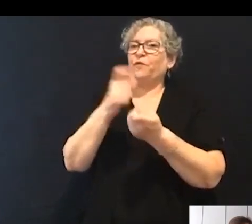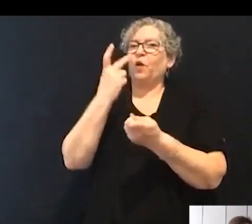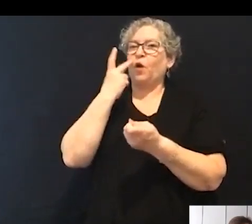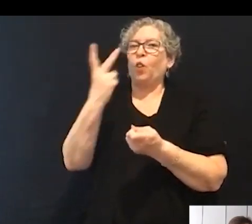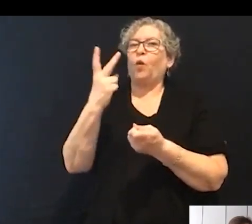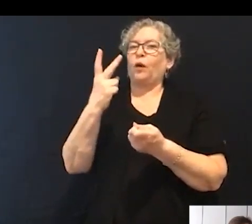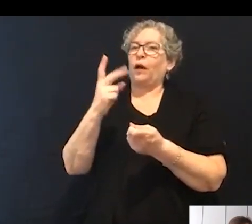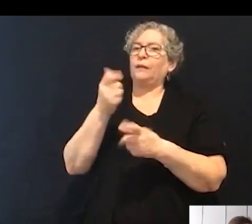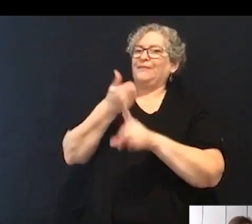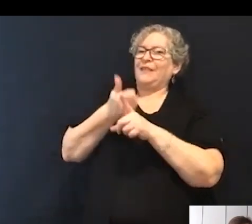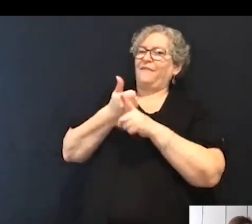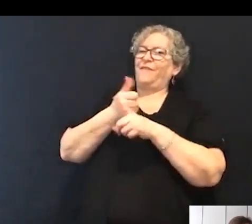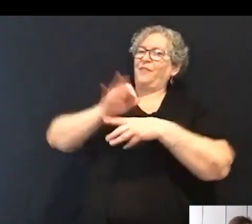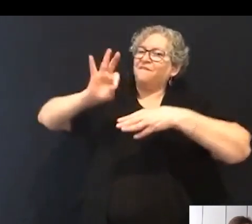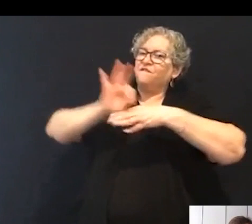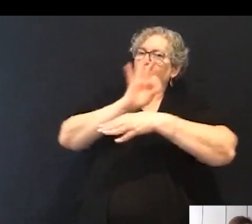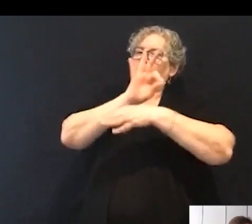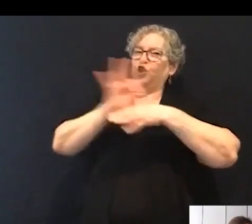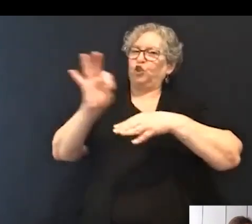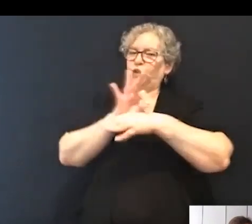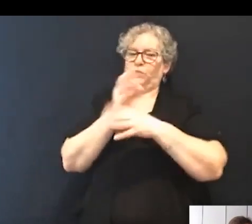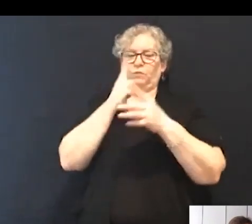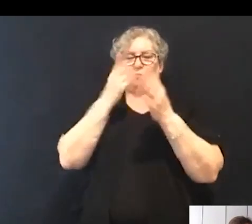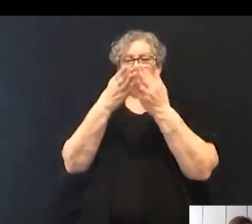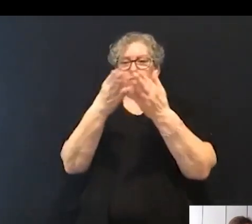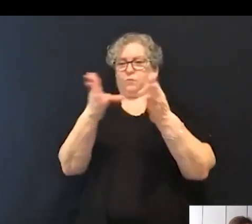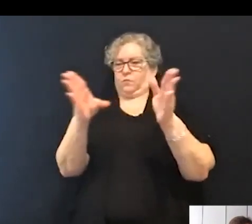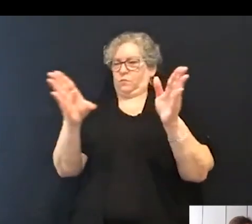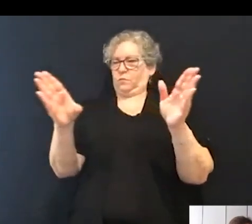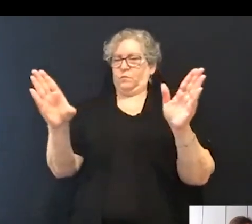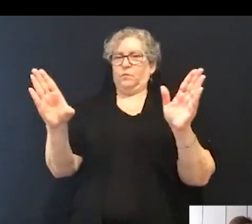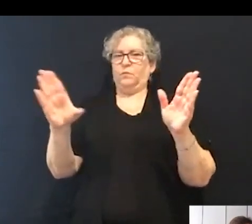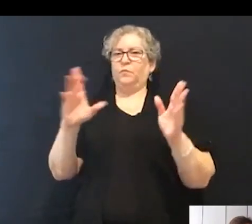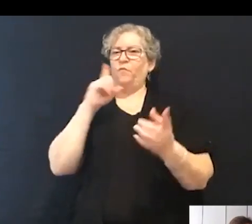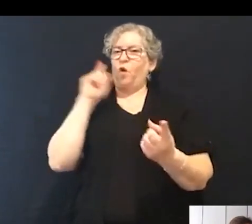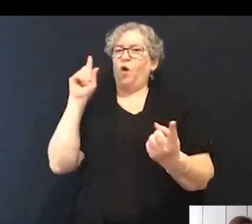at visual field at low light levels.